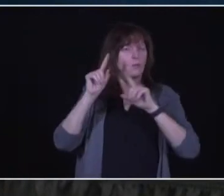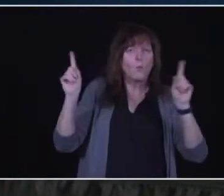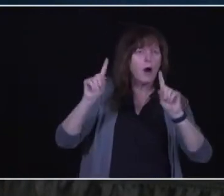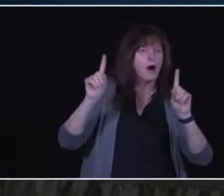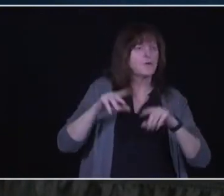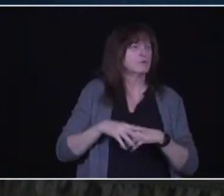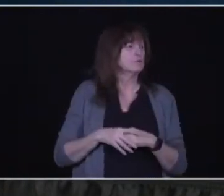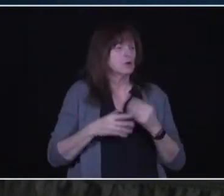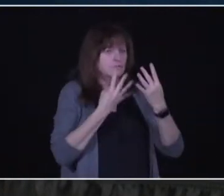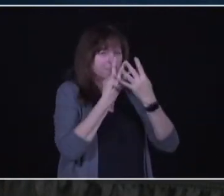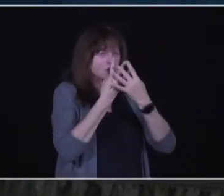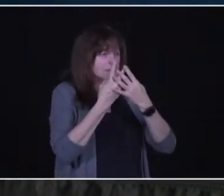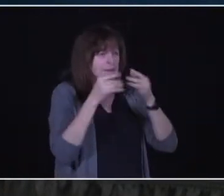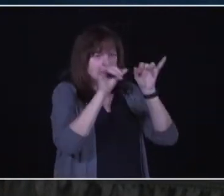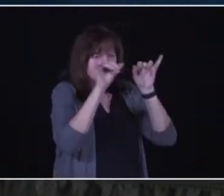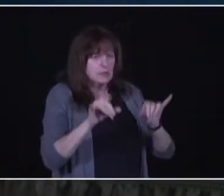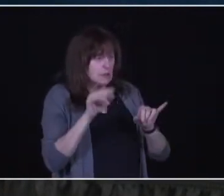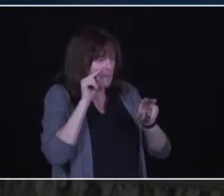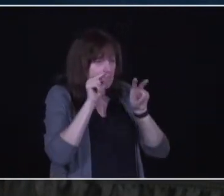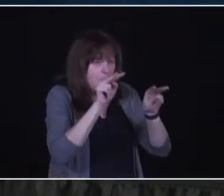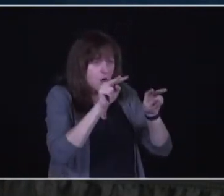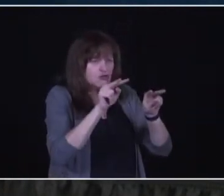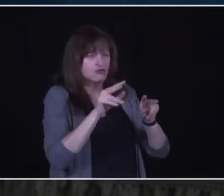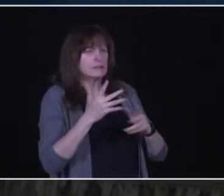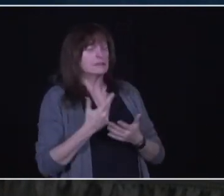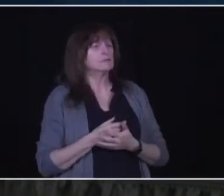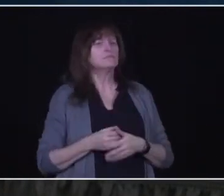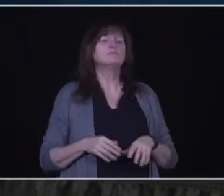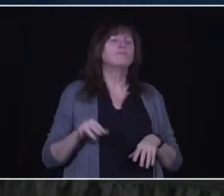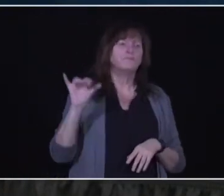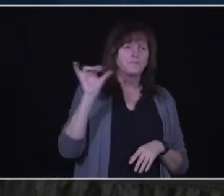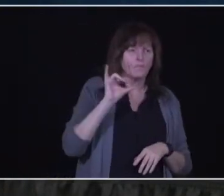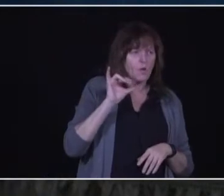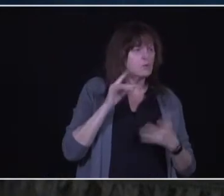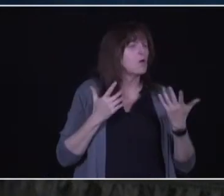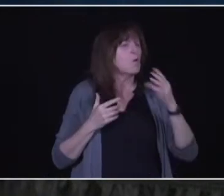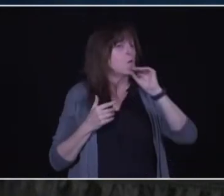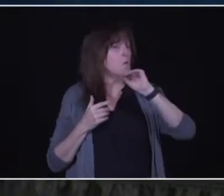we have also expanded the Ontario provincial police child sexual exploitation unit.